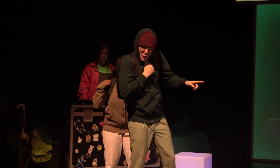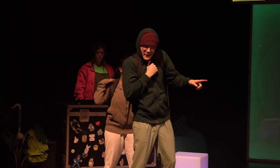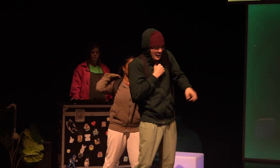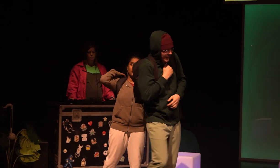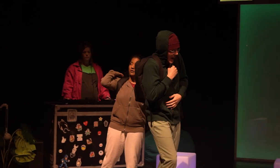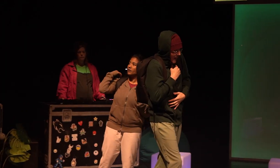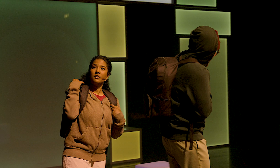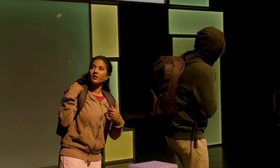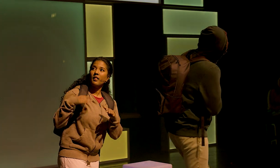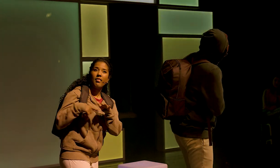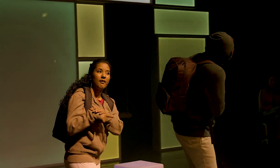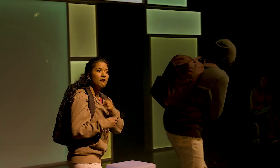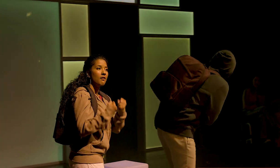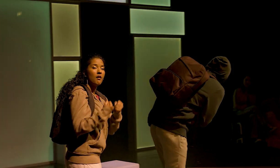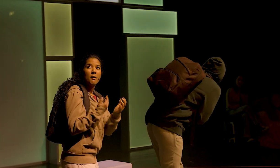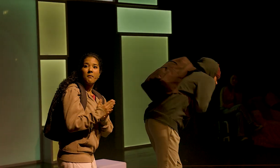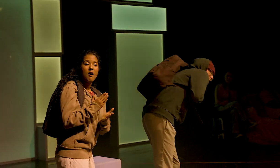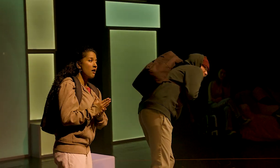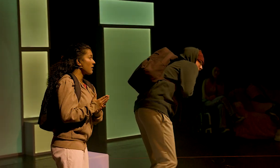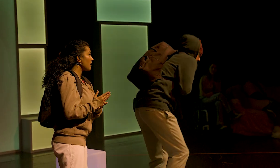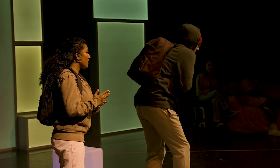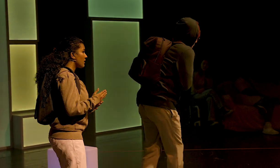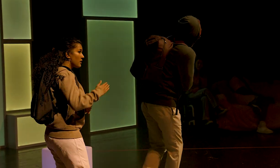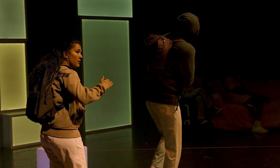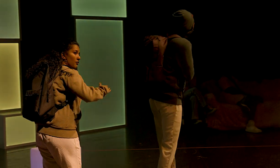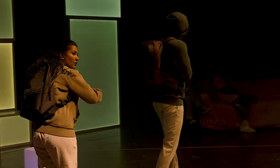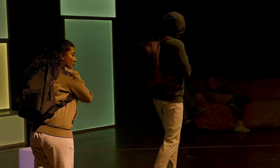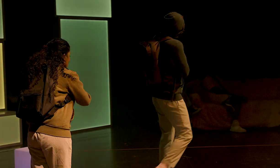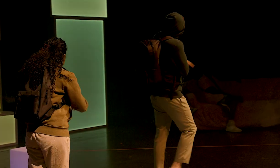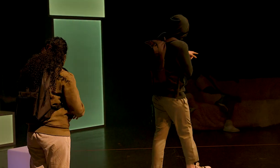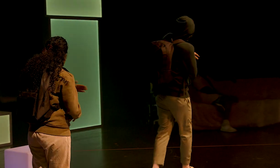We walk across the car park over the road